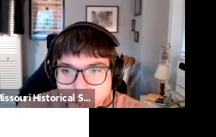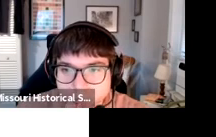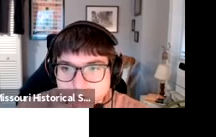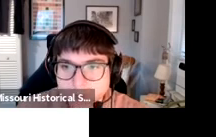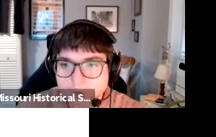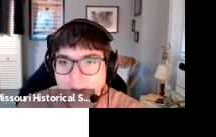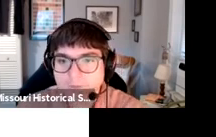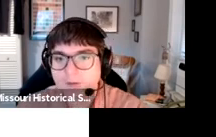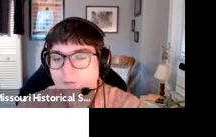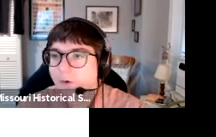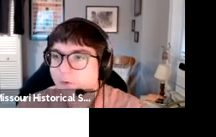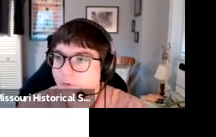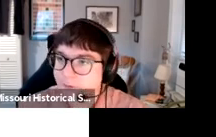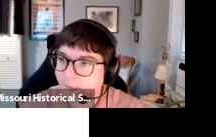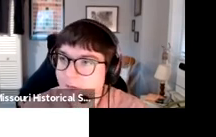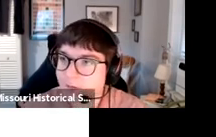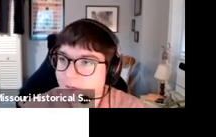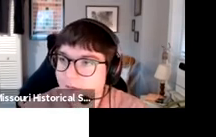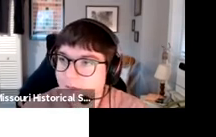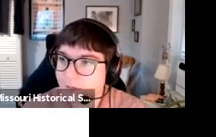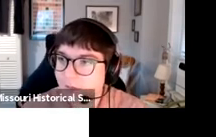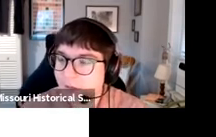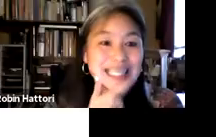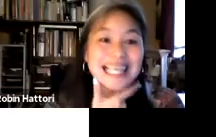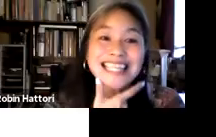My other, my father's side of the family moved directly to St.